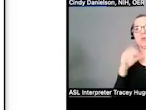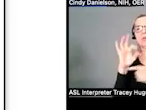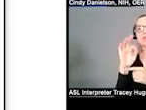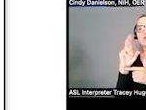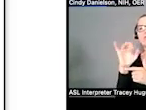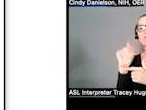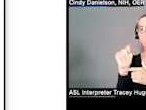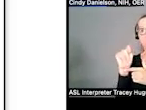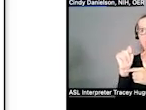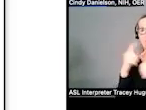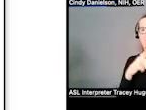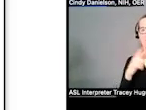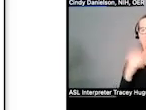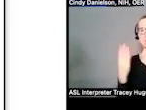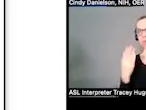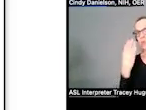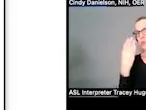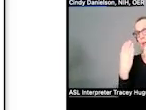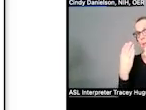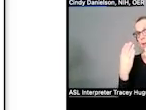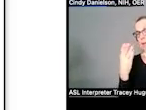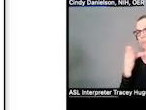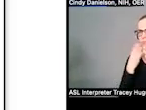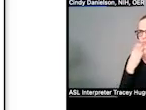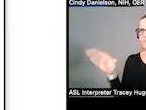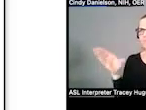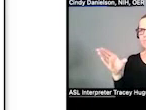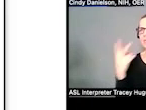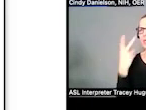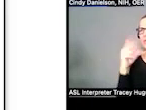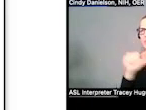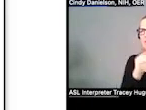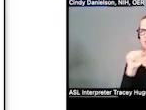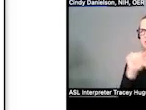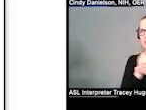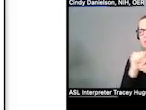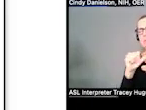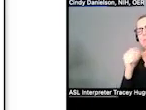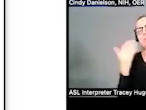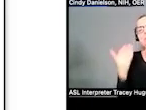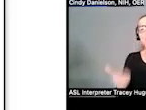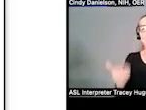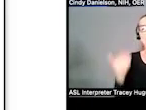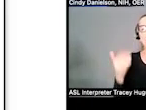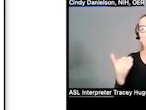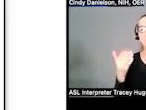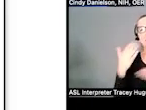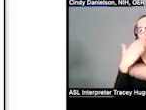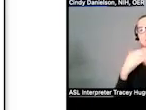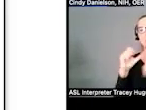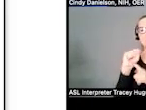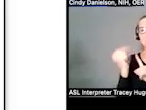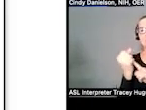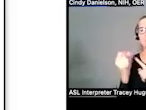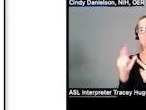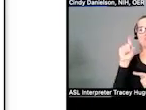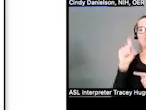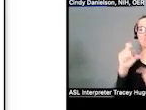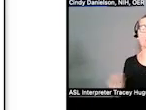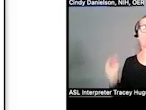First, we recommend that they generally be no more than two pages, but there might be some cases where you need more length